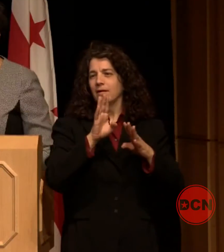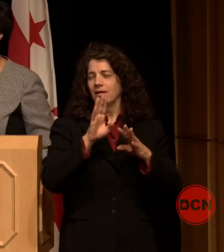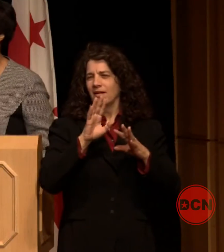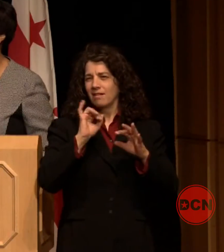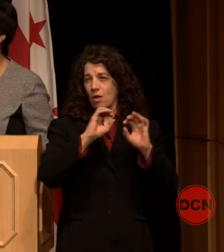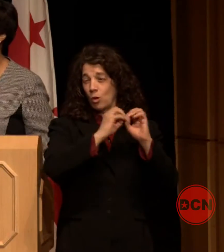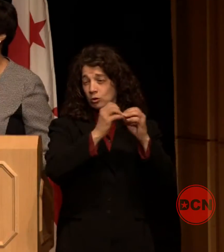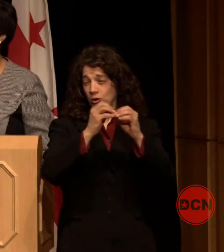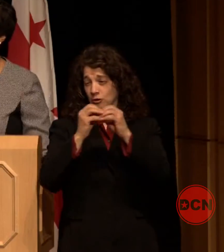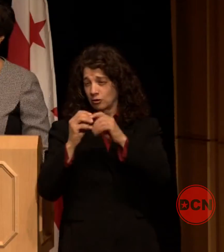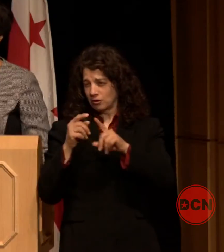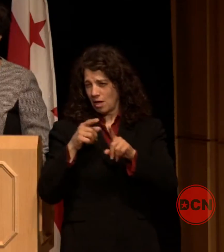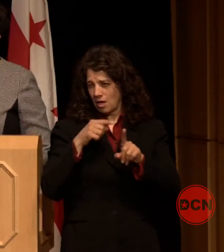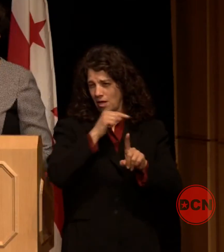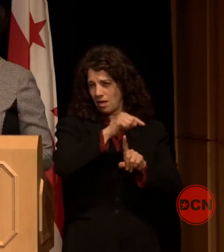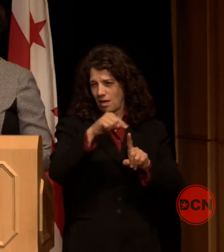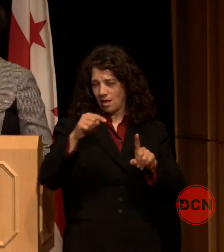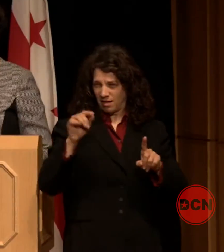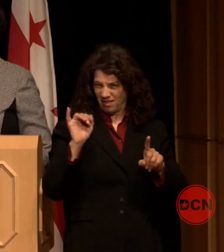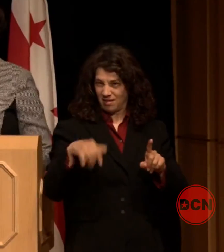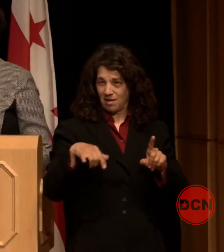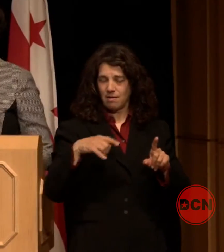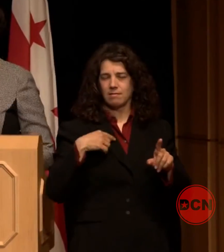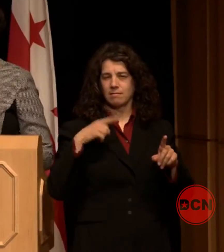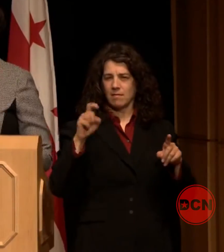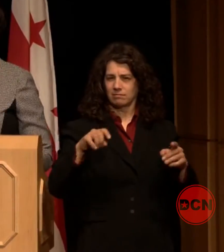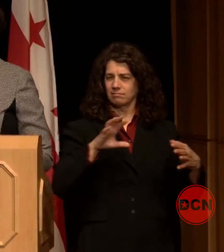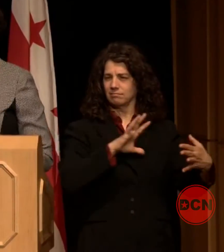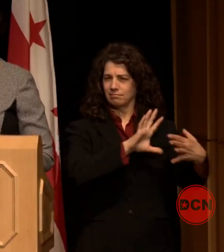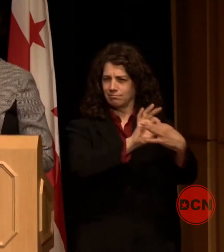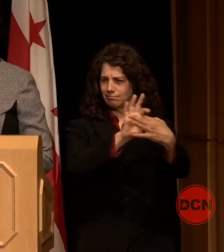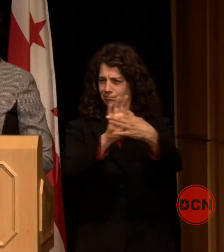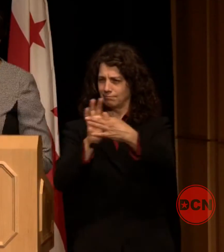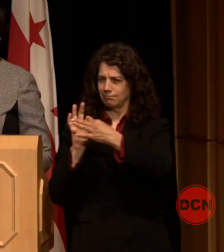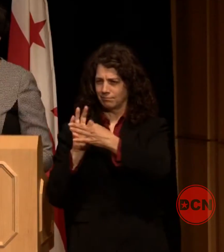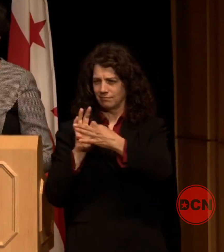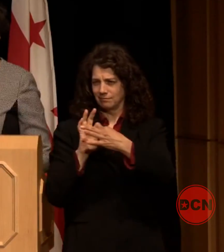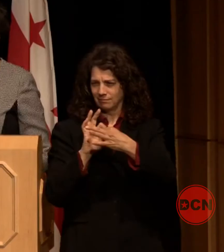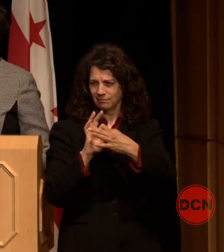WHO SHARE OUR VALUES FOR DELIVERING THE BEST PRODUCTS ON